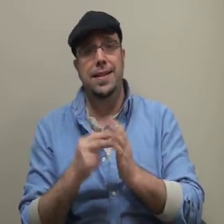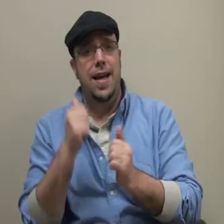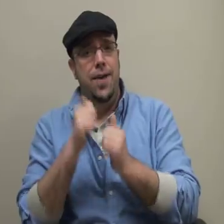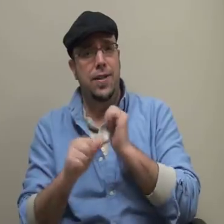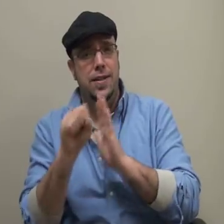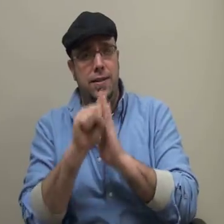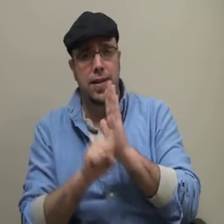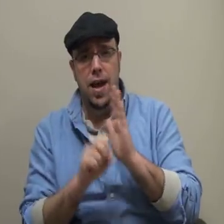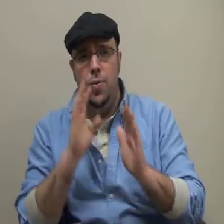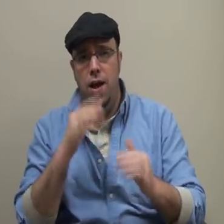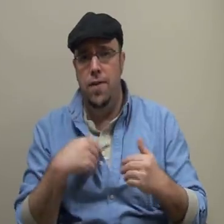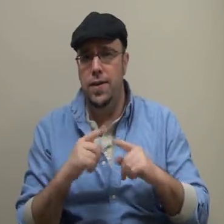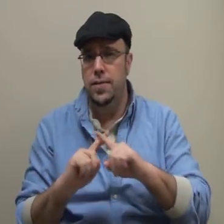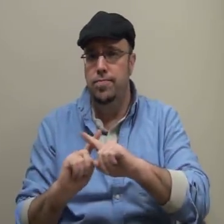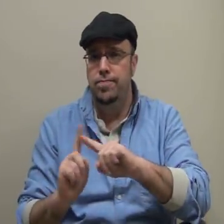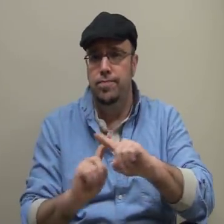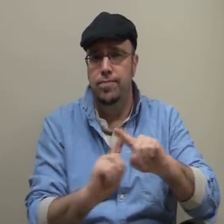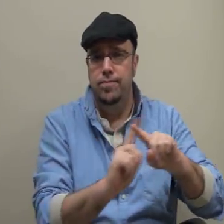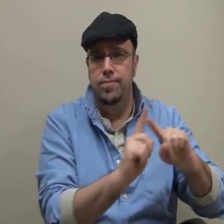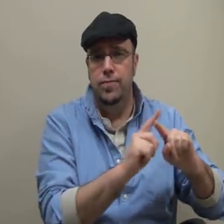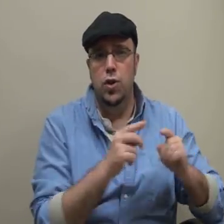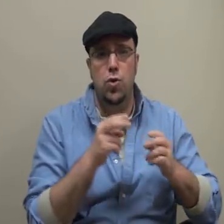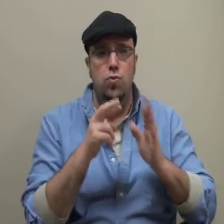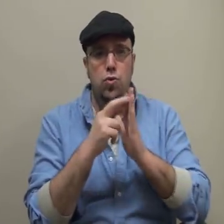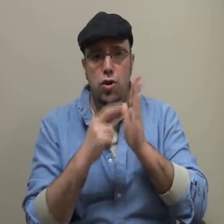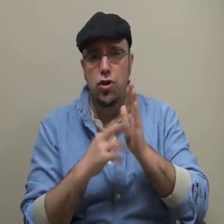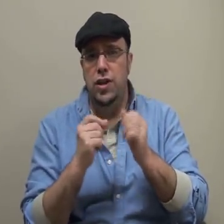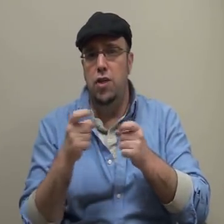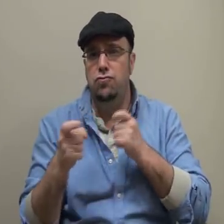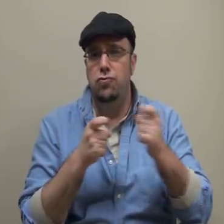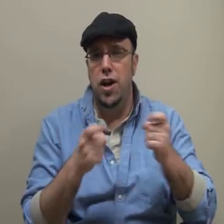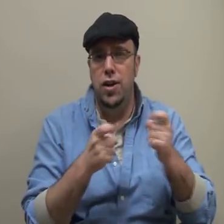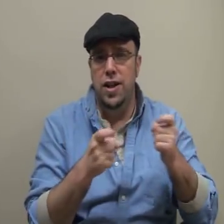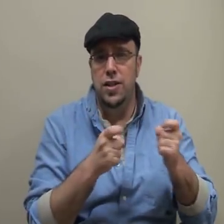so every state will have different rules and regulations.